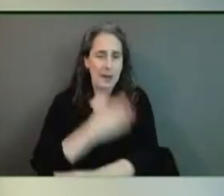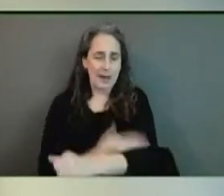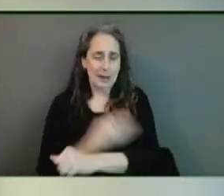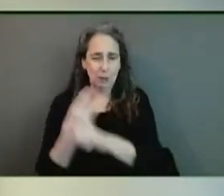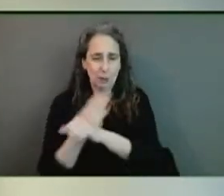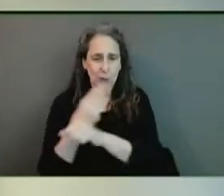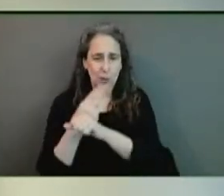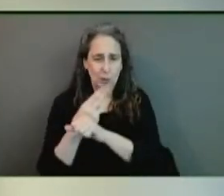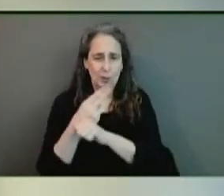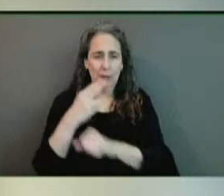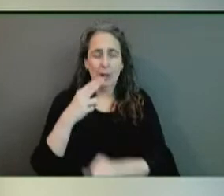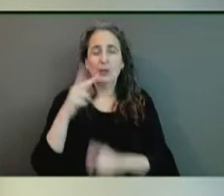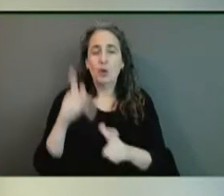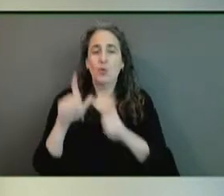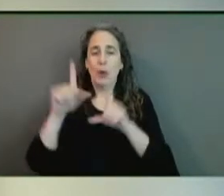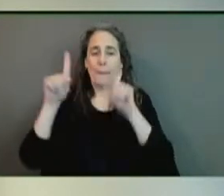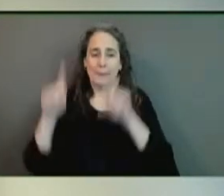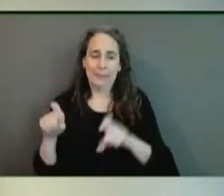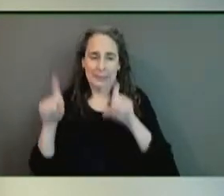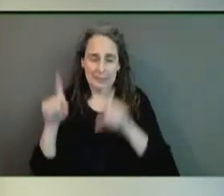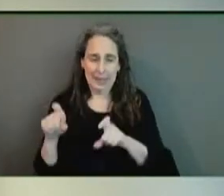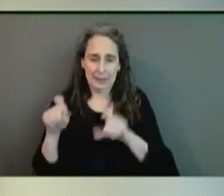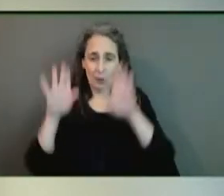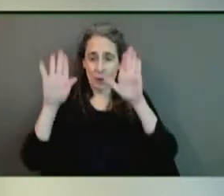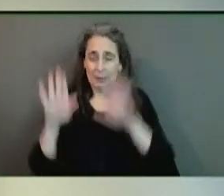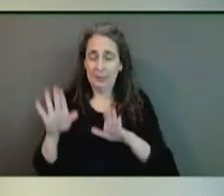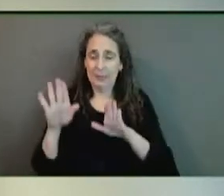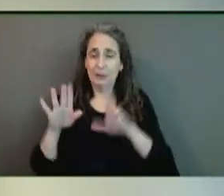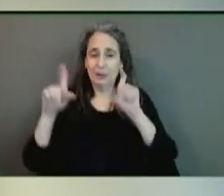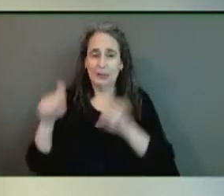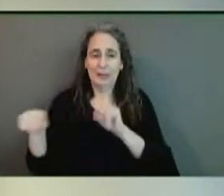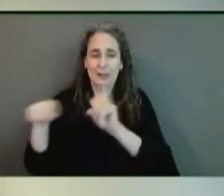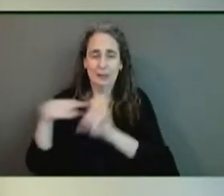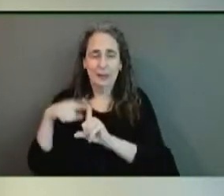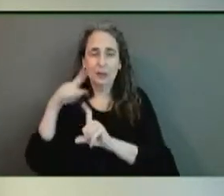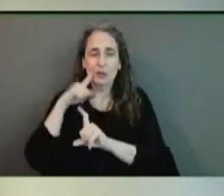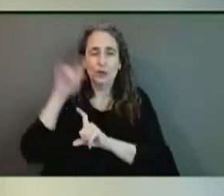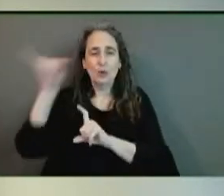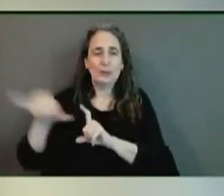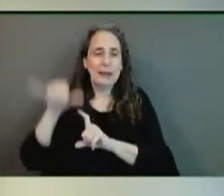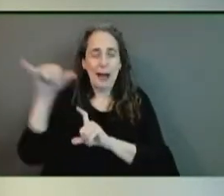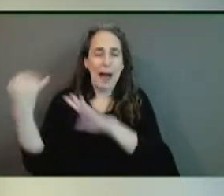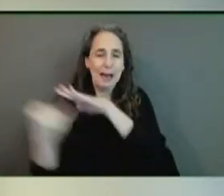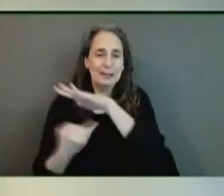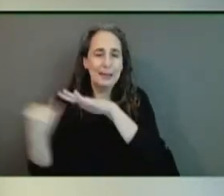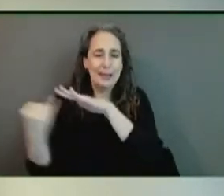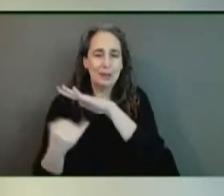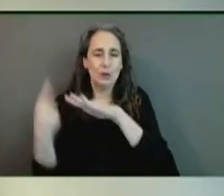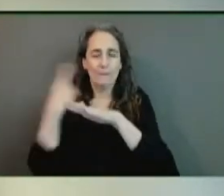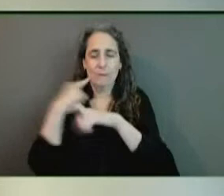Um I'm iquarantine. Now. My daughter use a PCR rapid tests